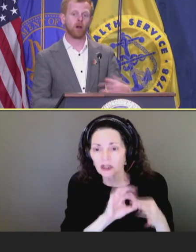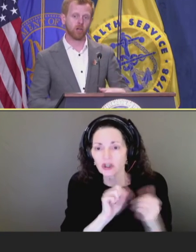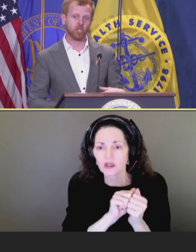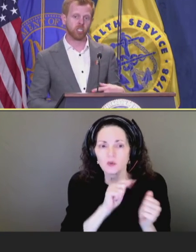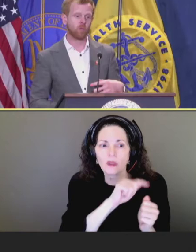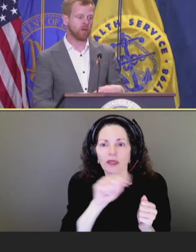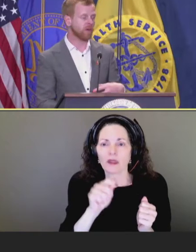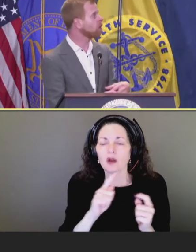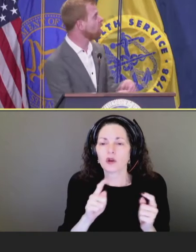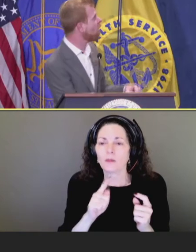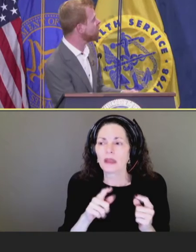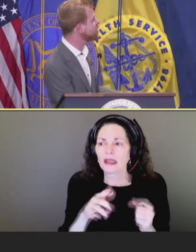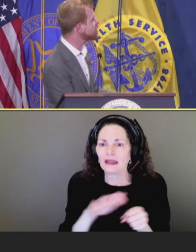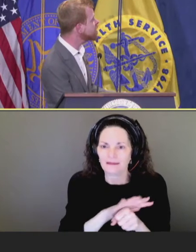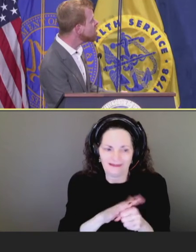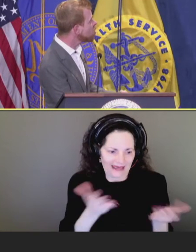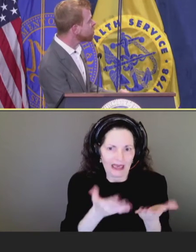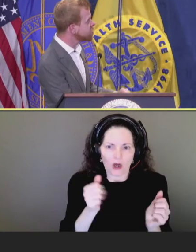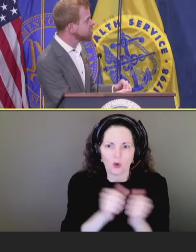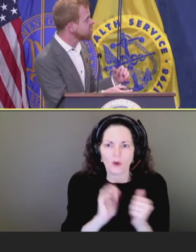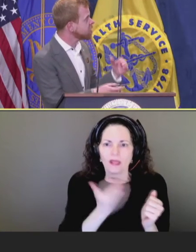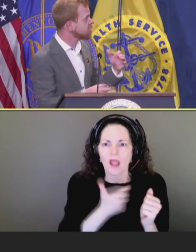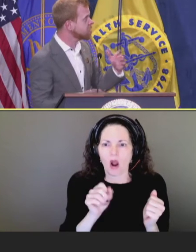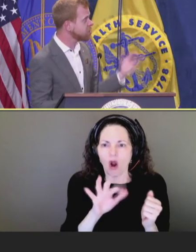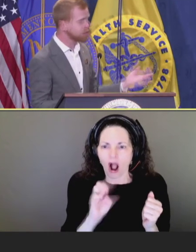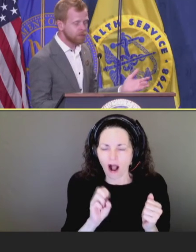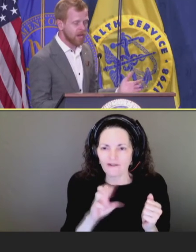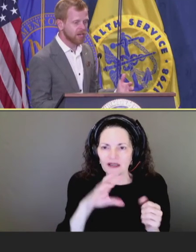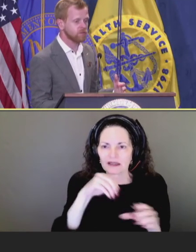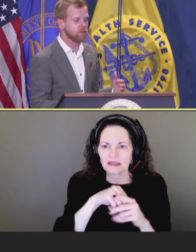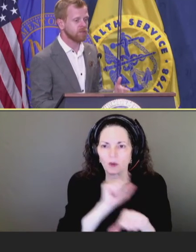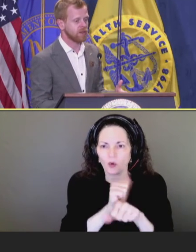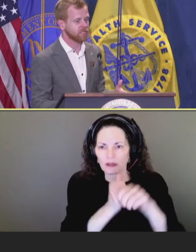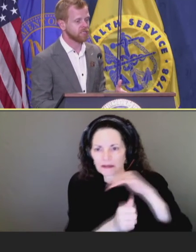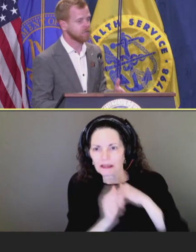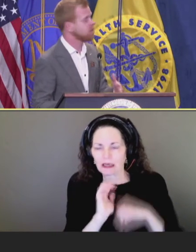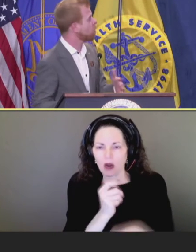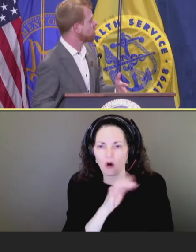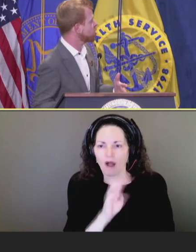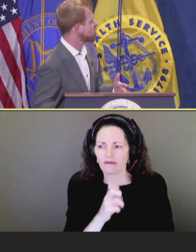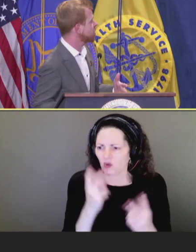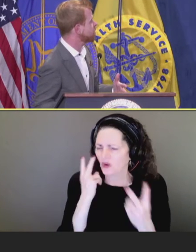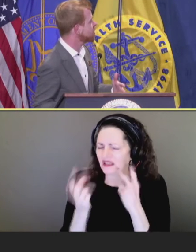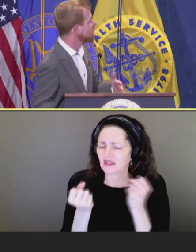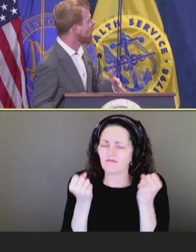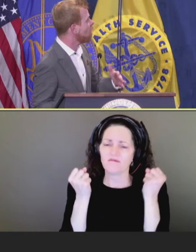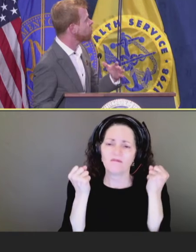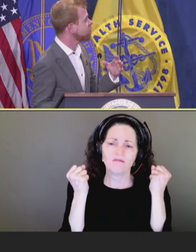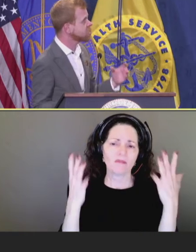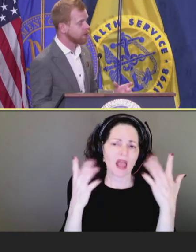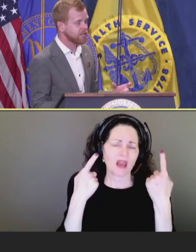partnership with our office. We've seen continued impactful events and partnerships. We've expanded